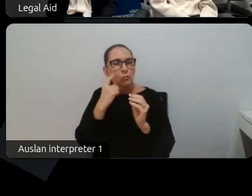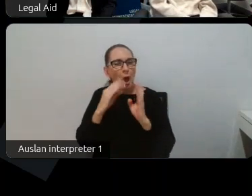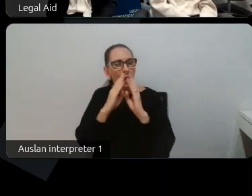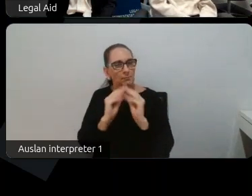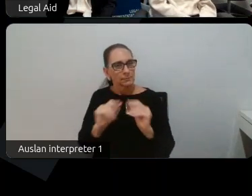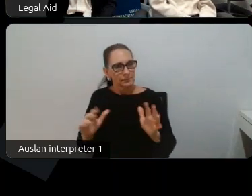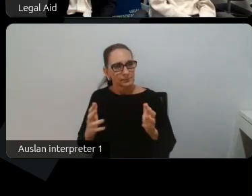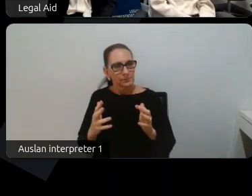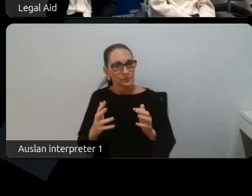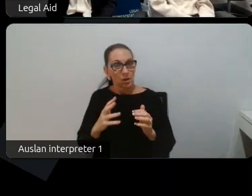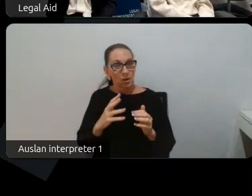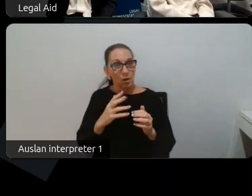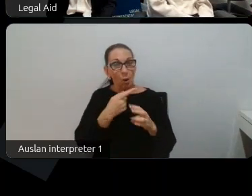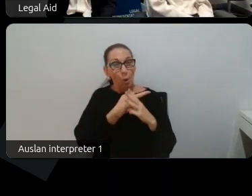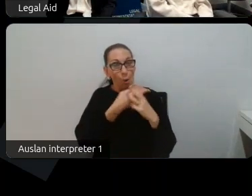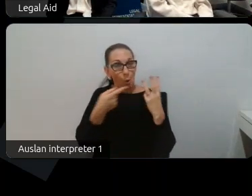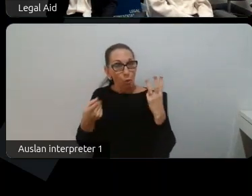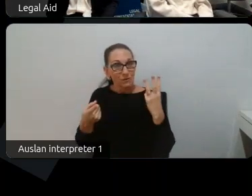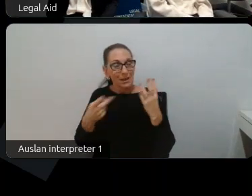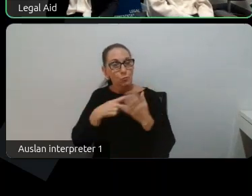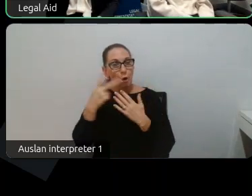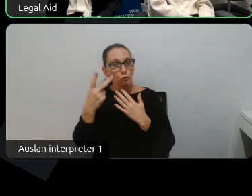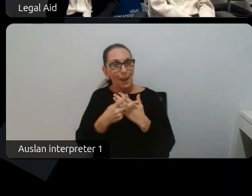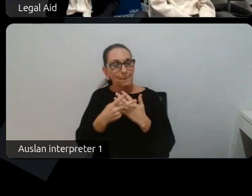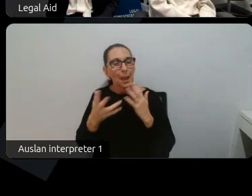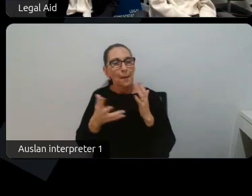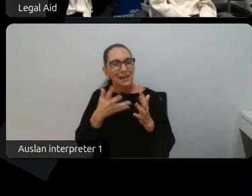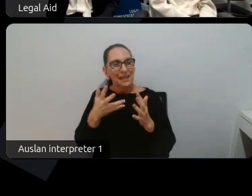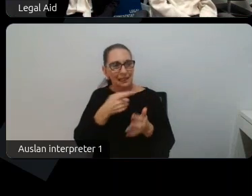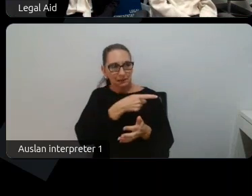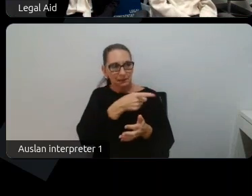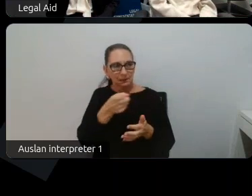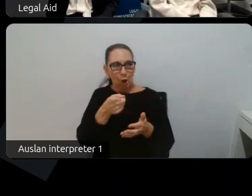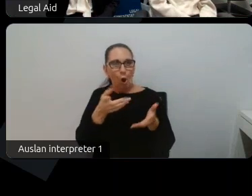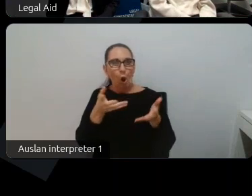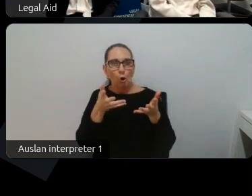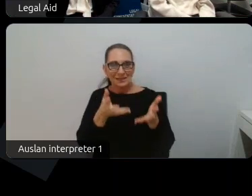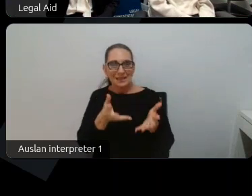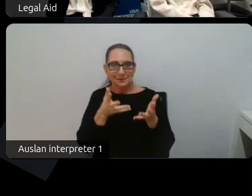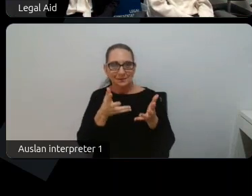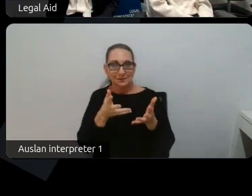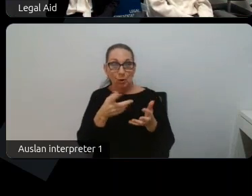we run are consent based. So what that means is that all parties need to say that they agree to